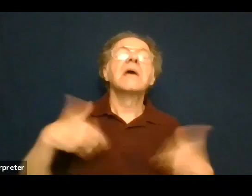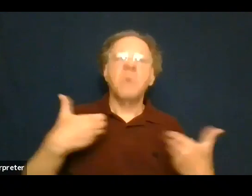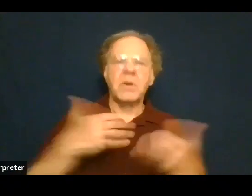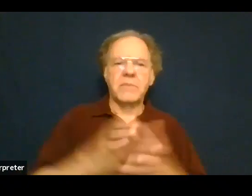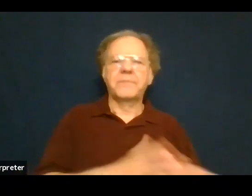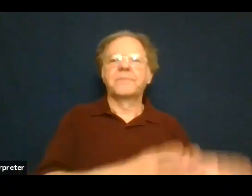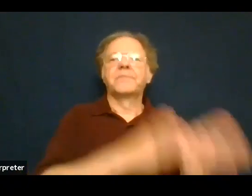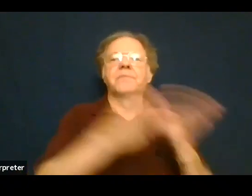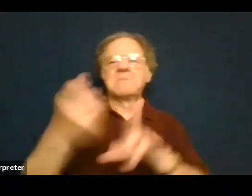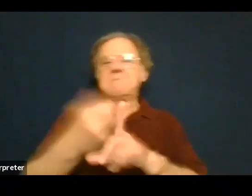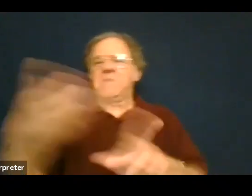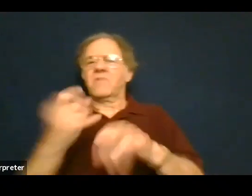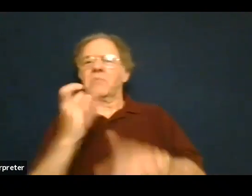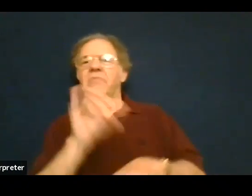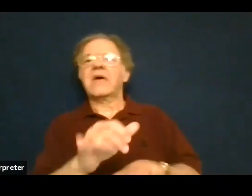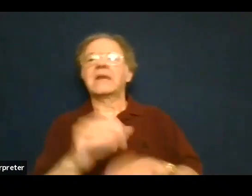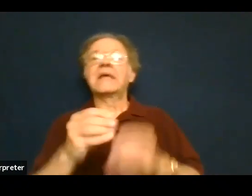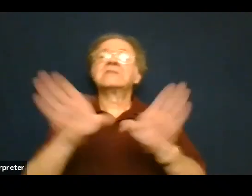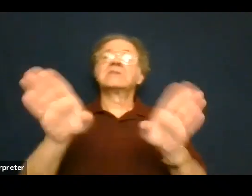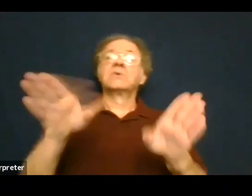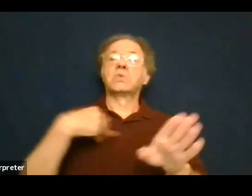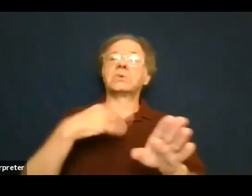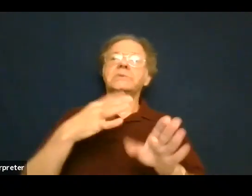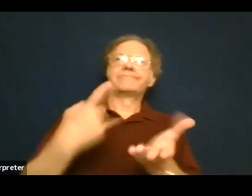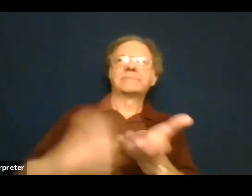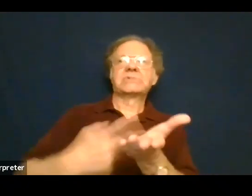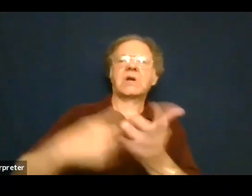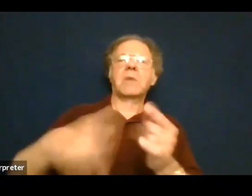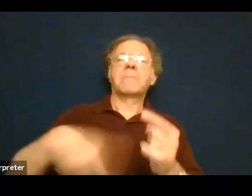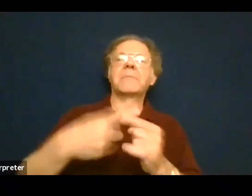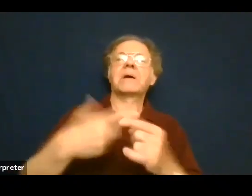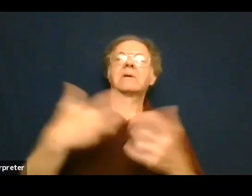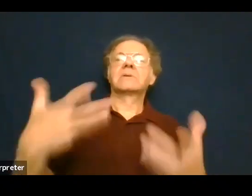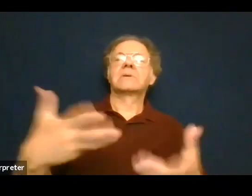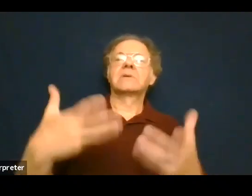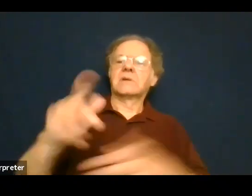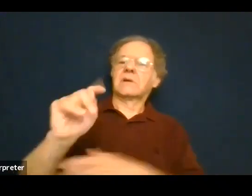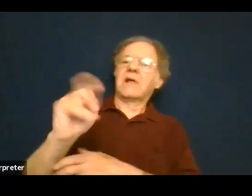Just, generally, when we're talking about therapies and developing therapies, I think